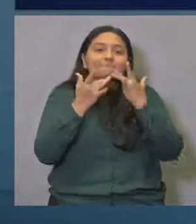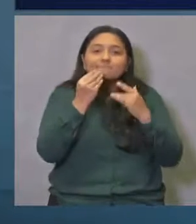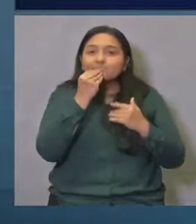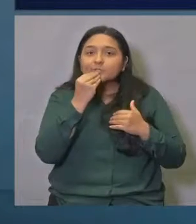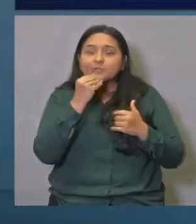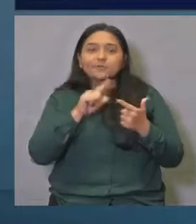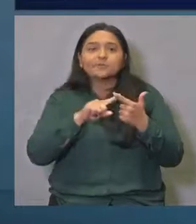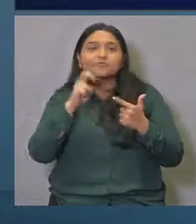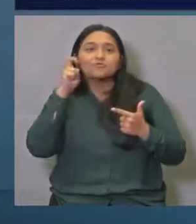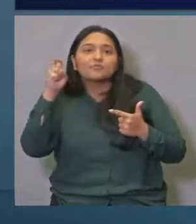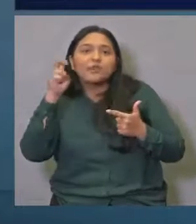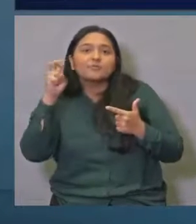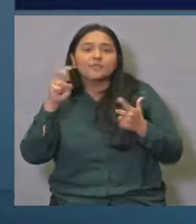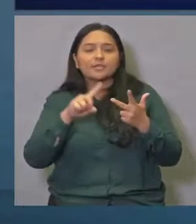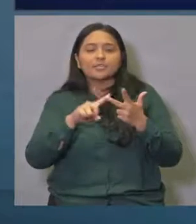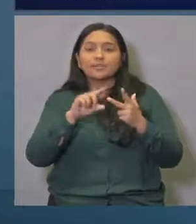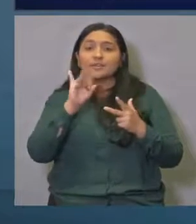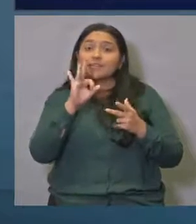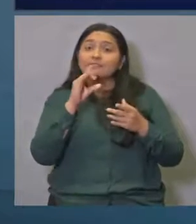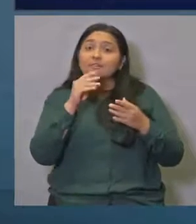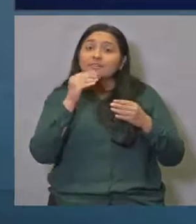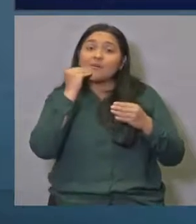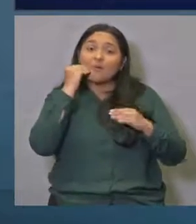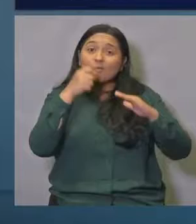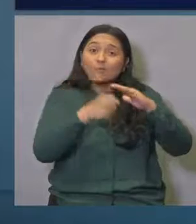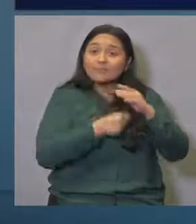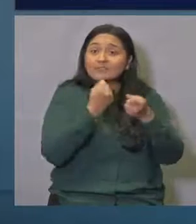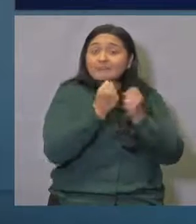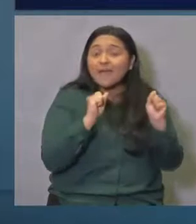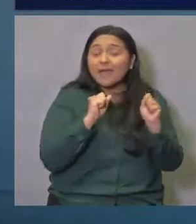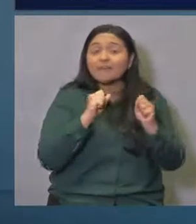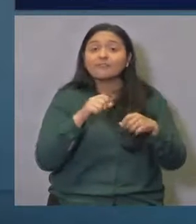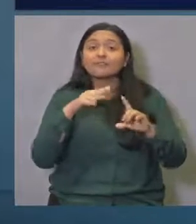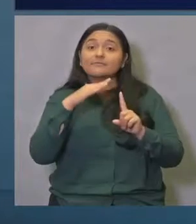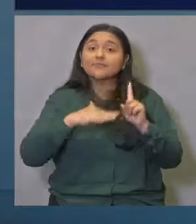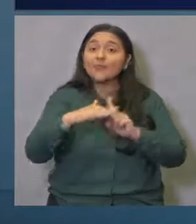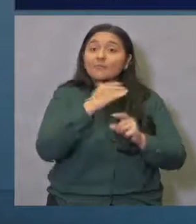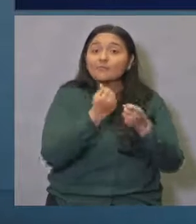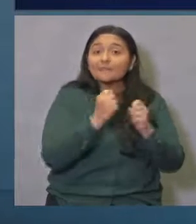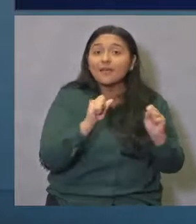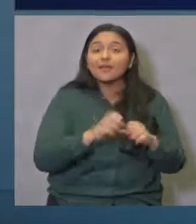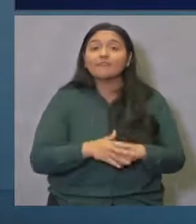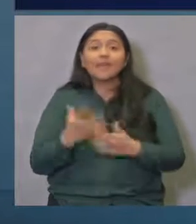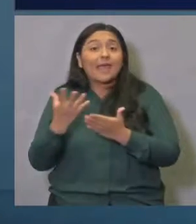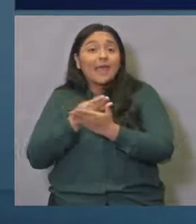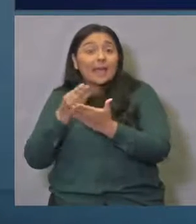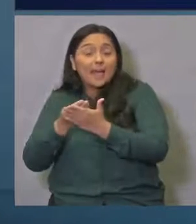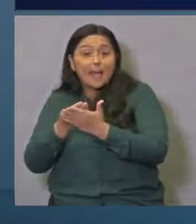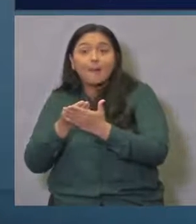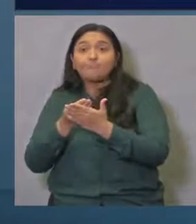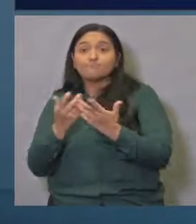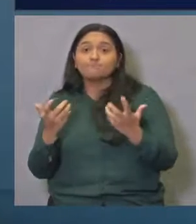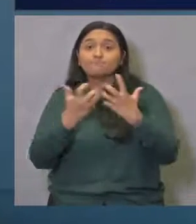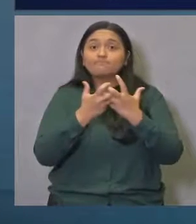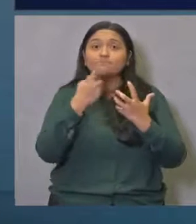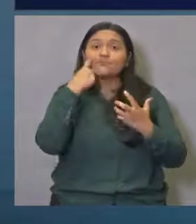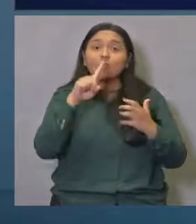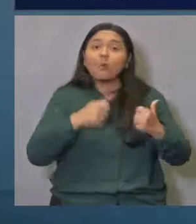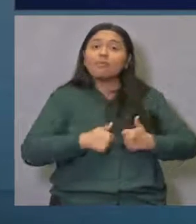ALL OF US, THINGS LIKE ACCESS TO